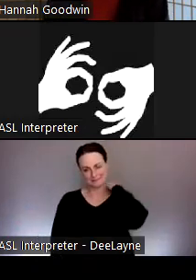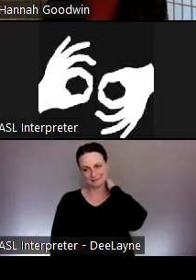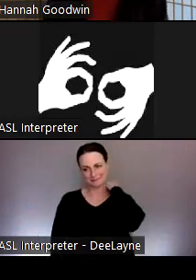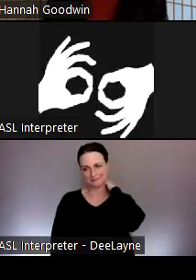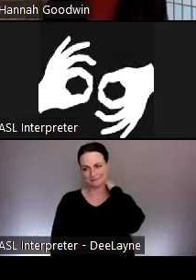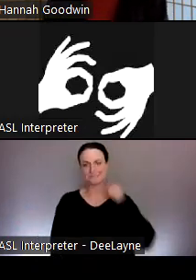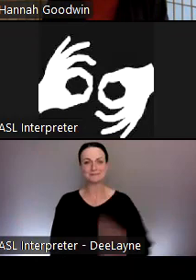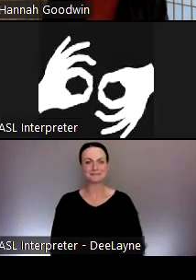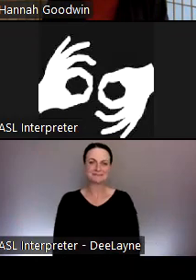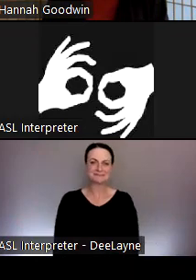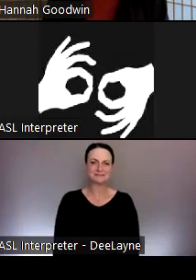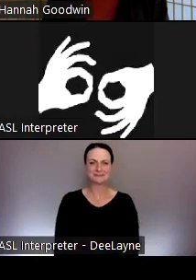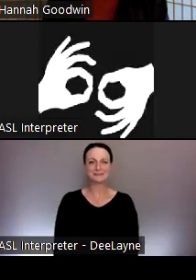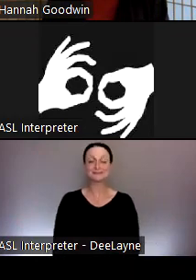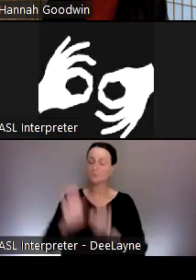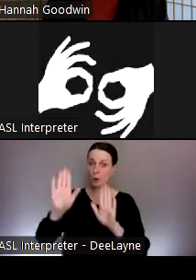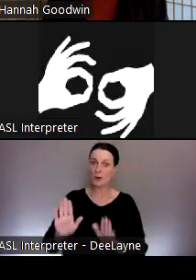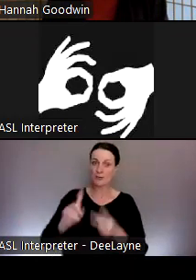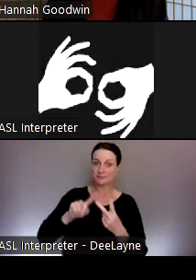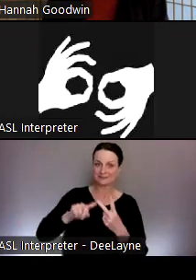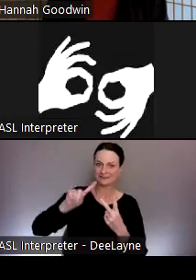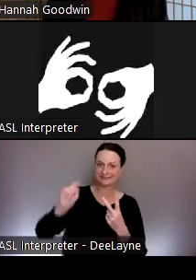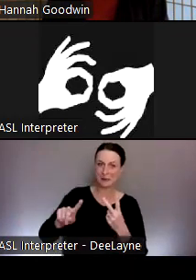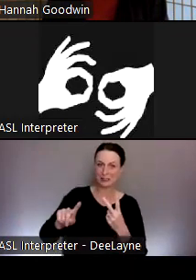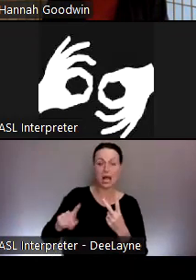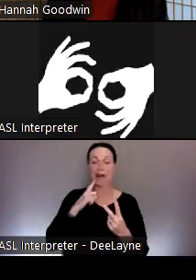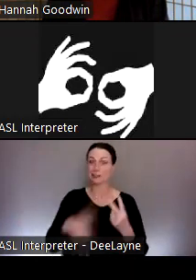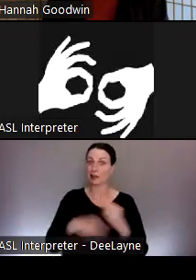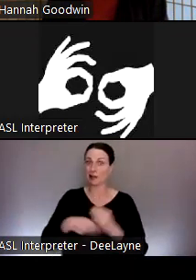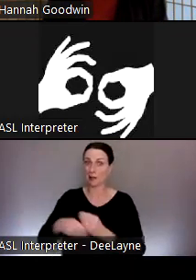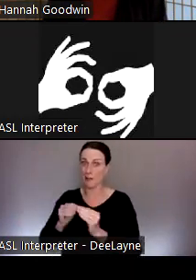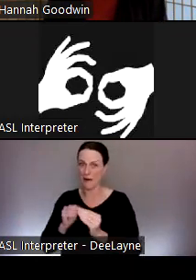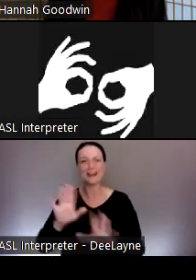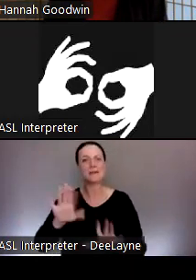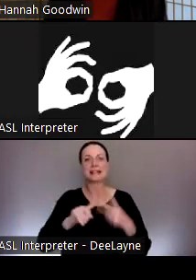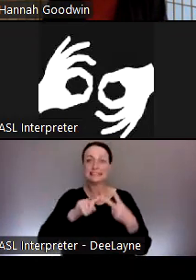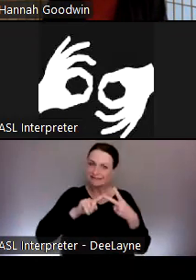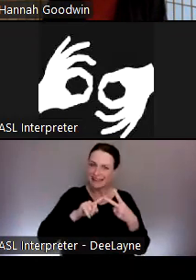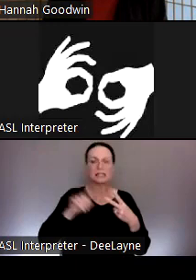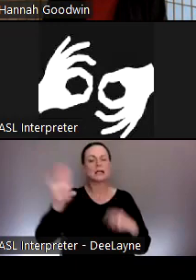[Sarah] Wonderful. The second question, actually, we've had a few more come in. The next one is, can you elaborate